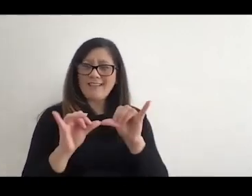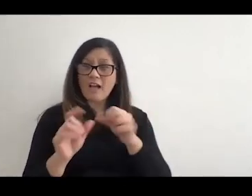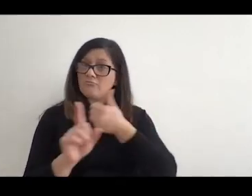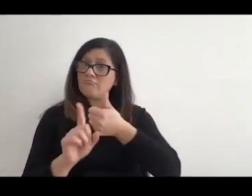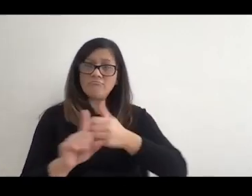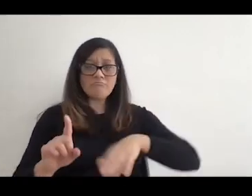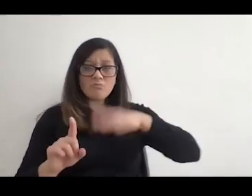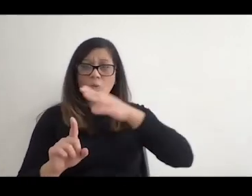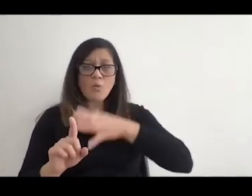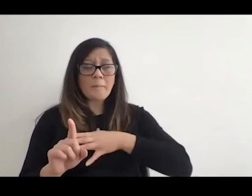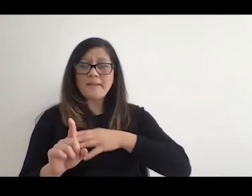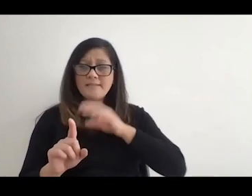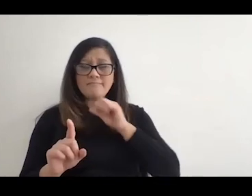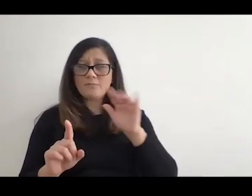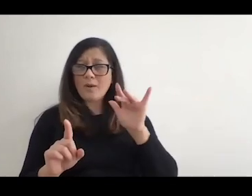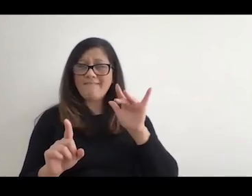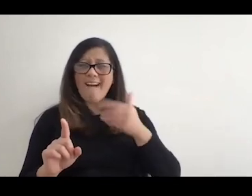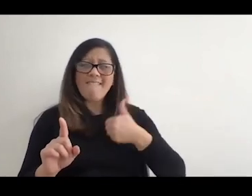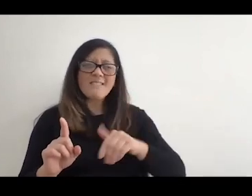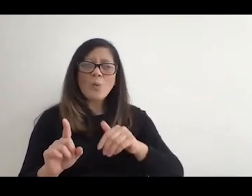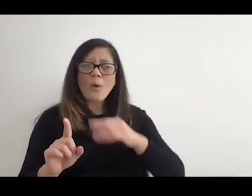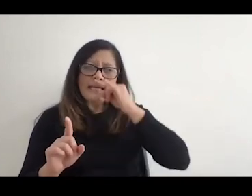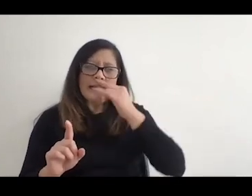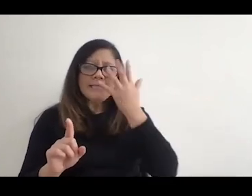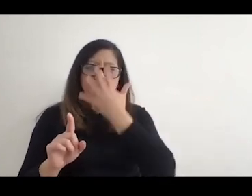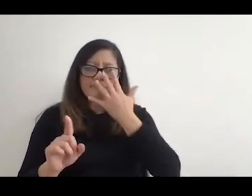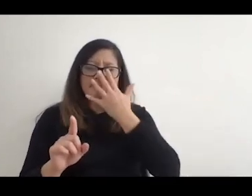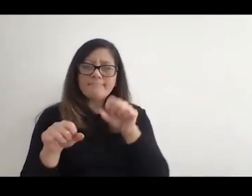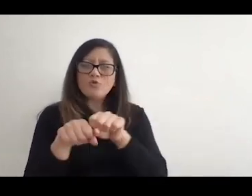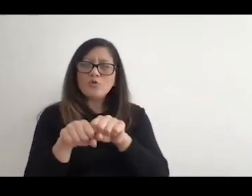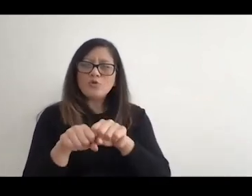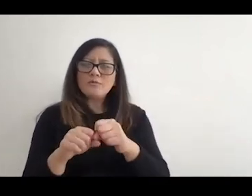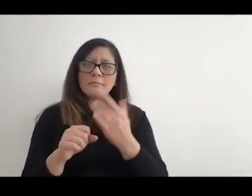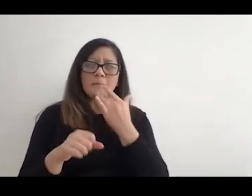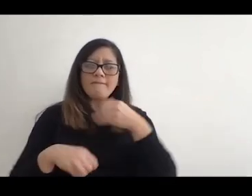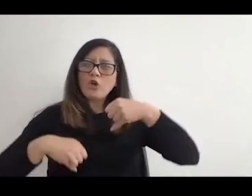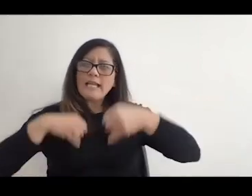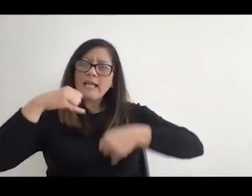unicorns on her shoes. She does not want to wear rainbows on her shoes. She wants heels.